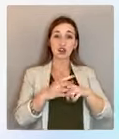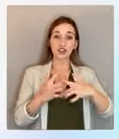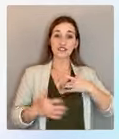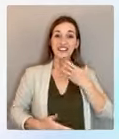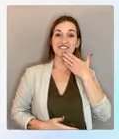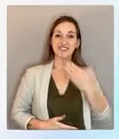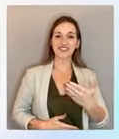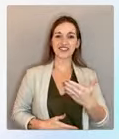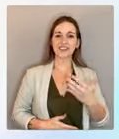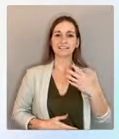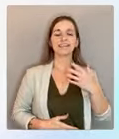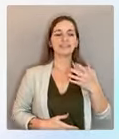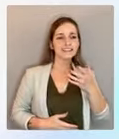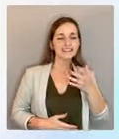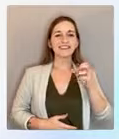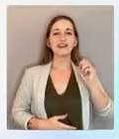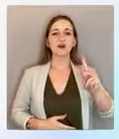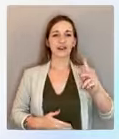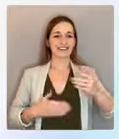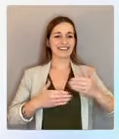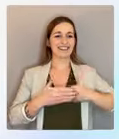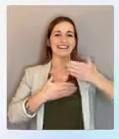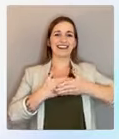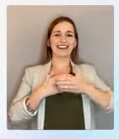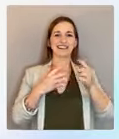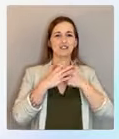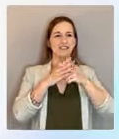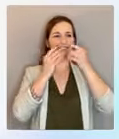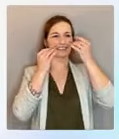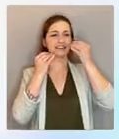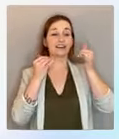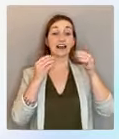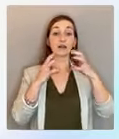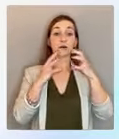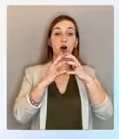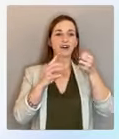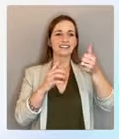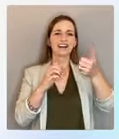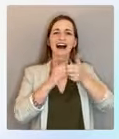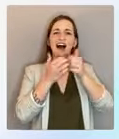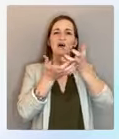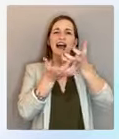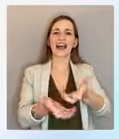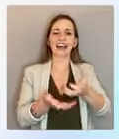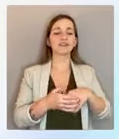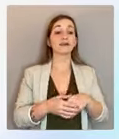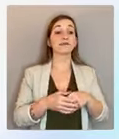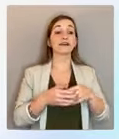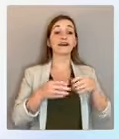and we got to the drawing board. We started thinking about how heavy the ball should be, the shape of the arena,